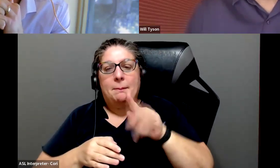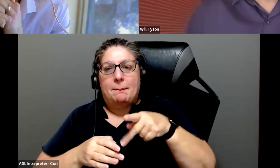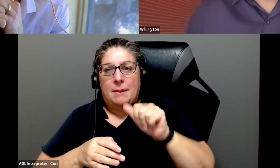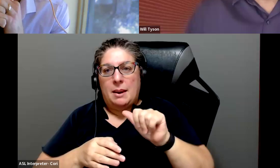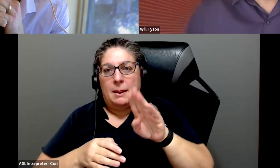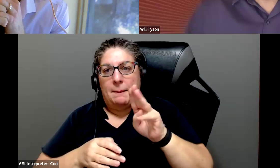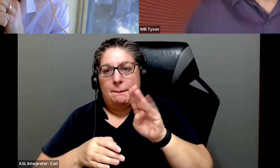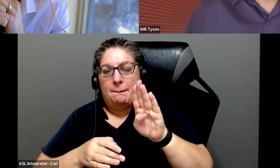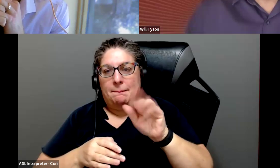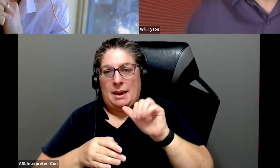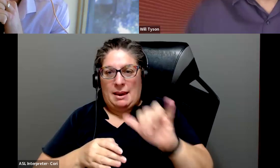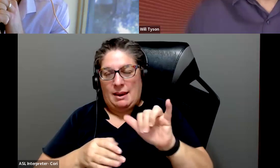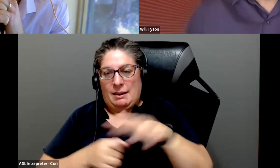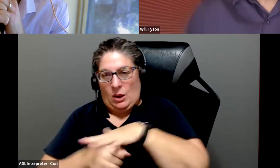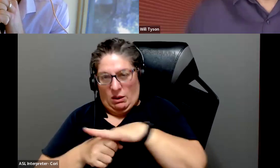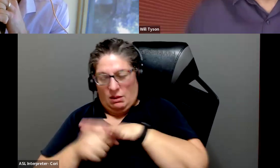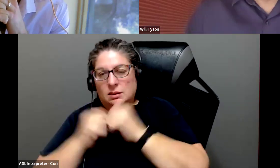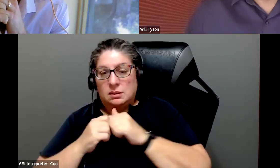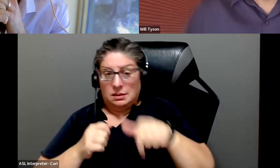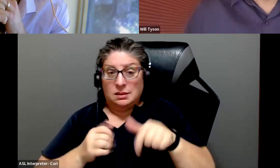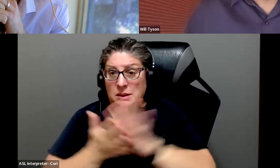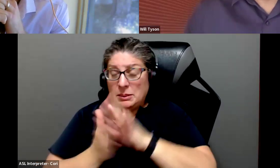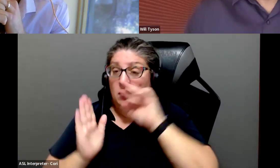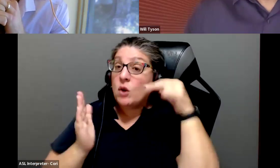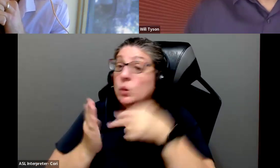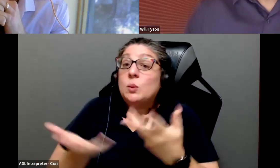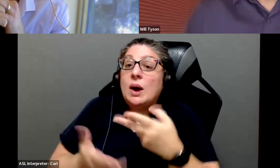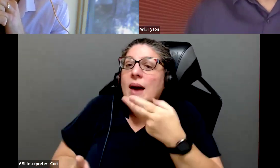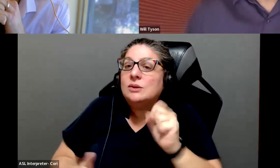So, this paper looks at actually high school students in career